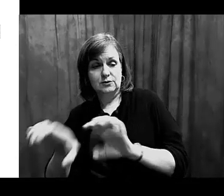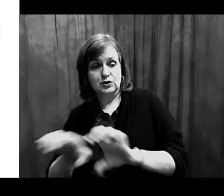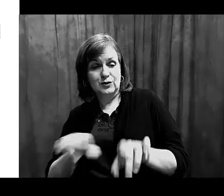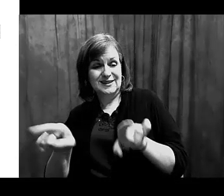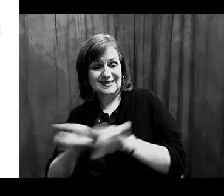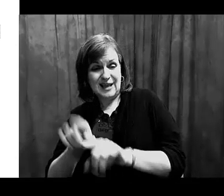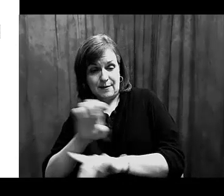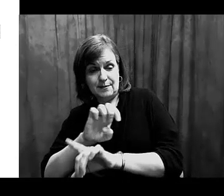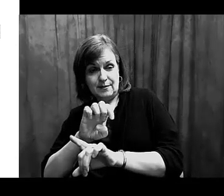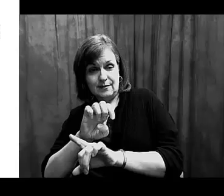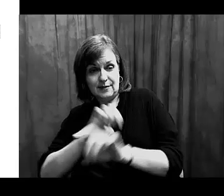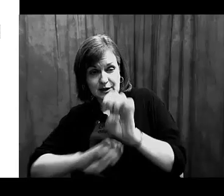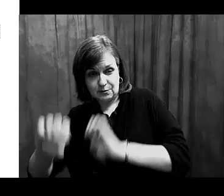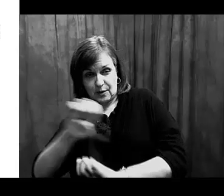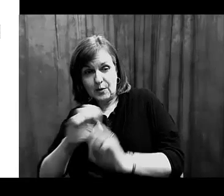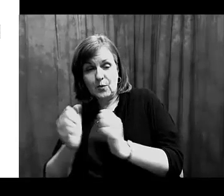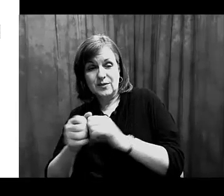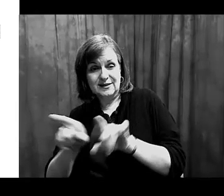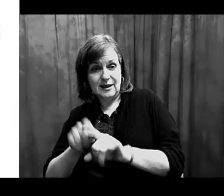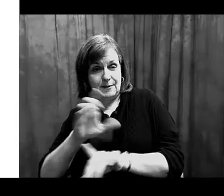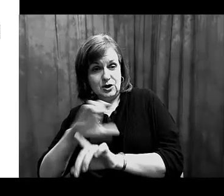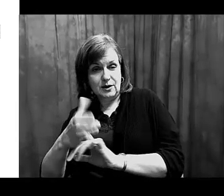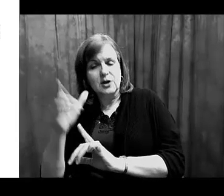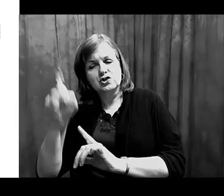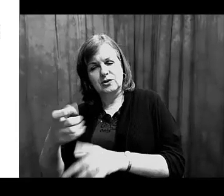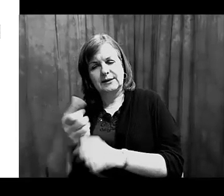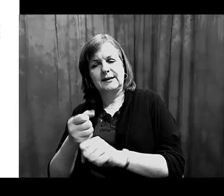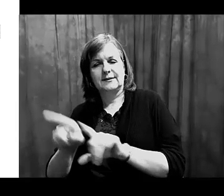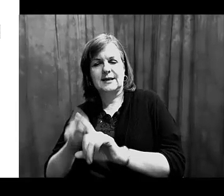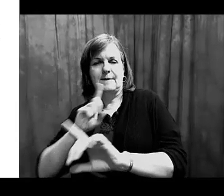your experiment under the same condition should be able to get the same answer